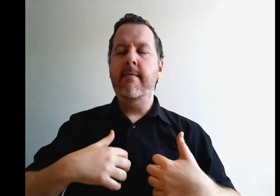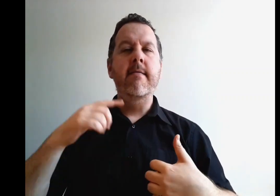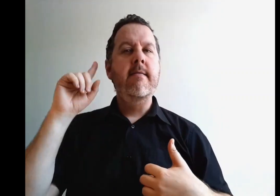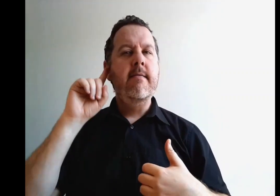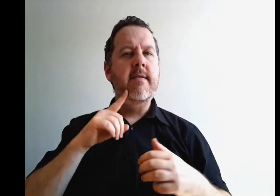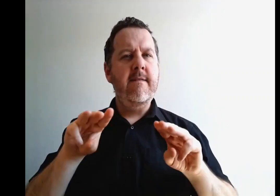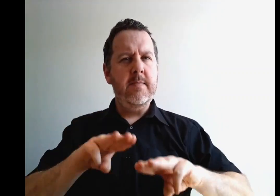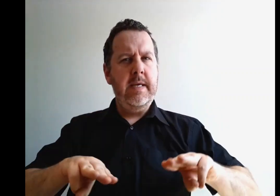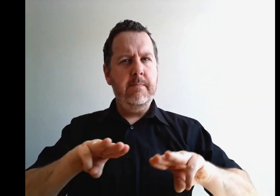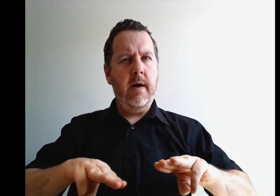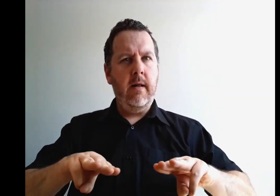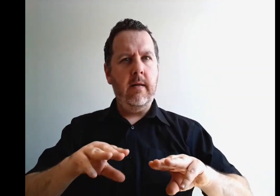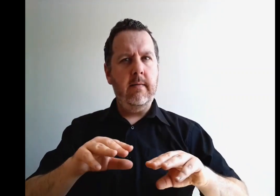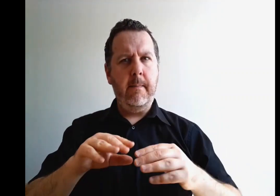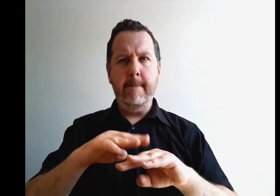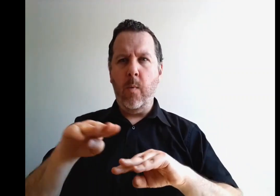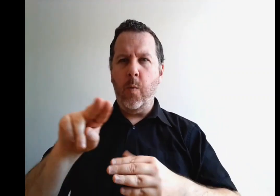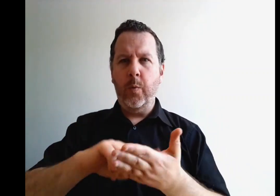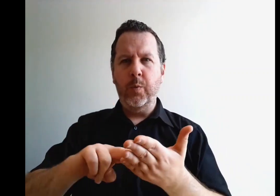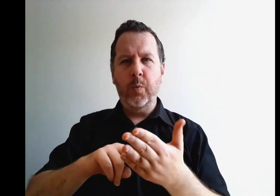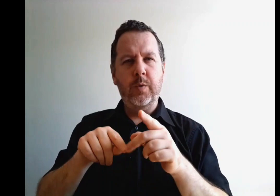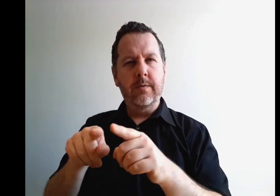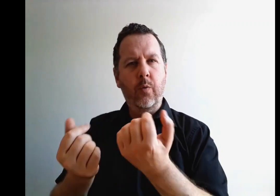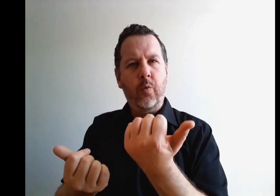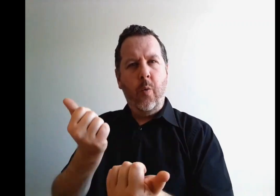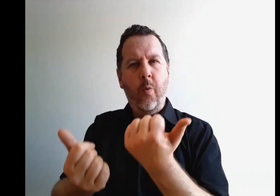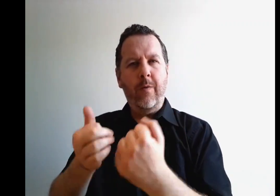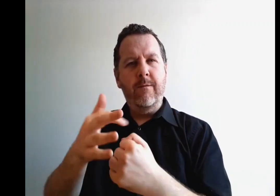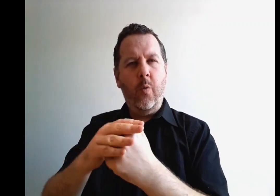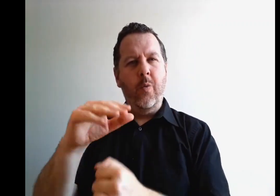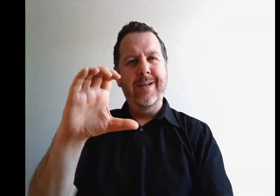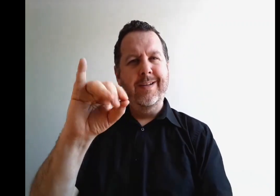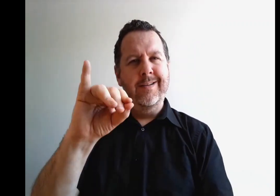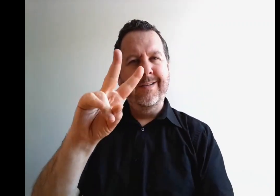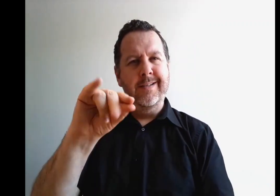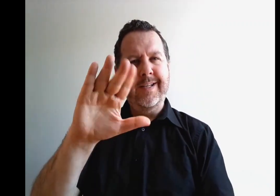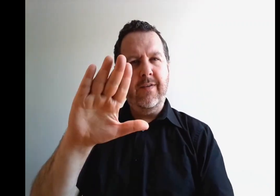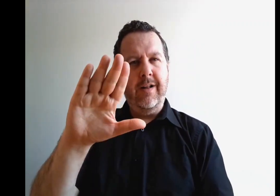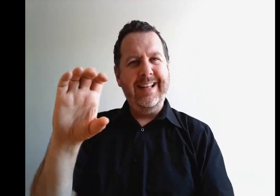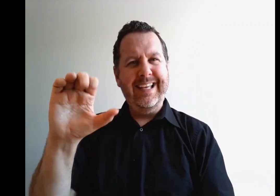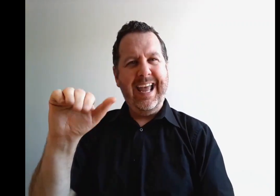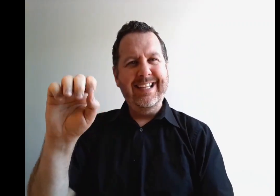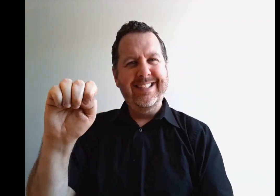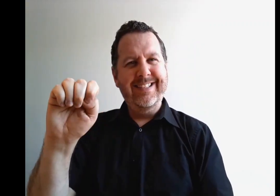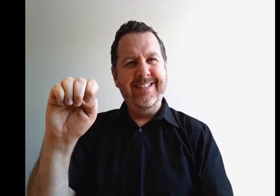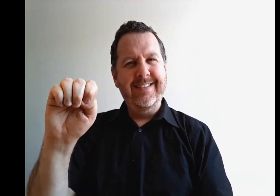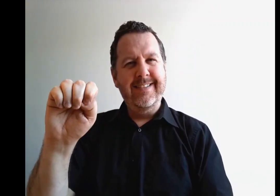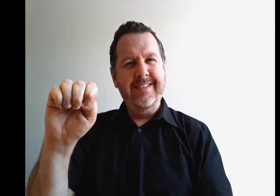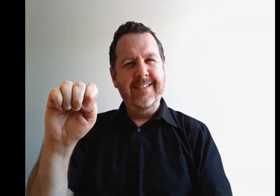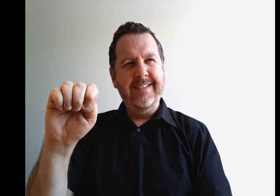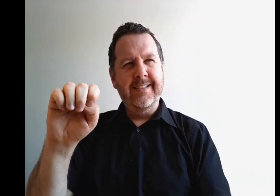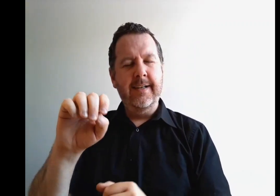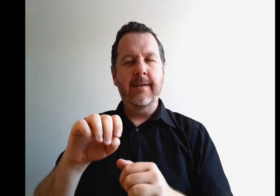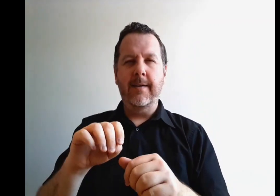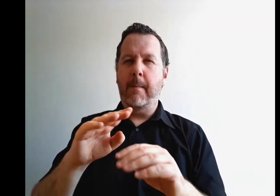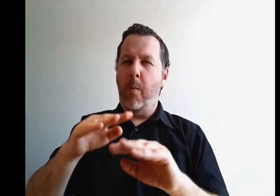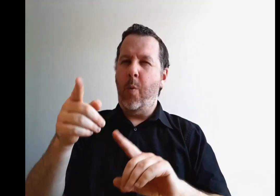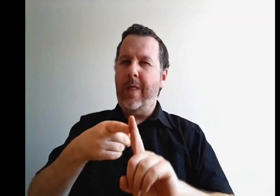deaf people using the courts a lot more for civil cases, in a way that you didn't see very often prior to independence.